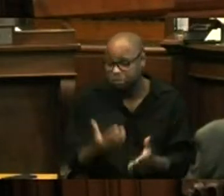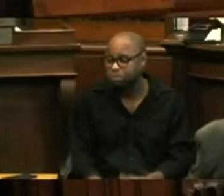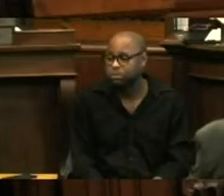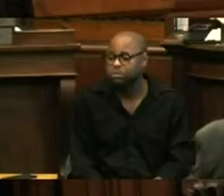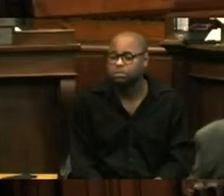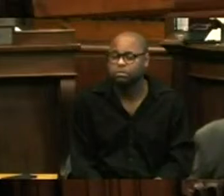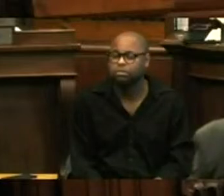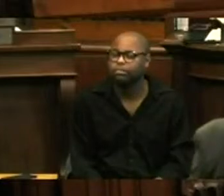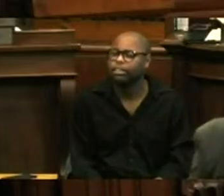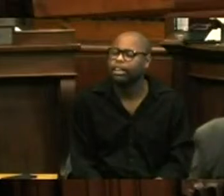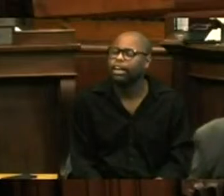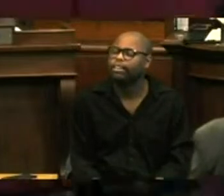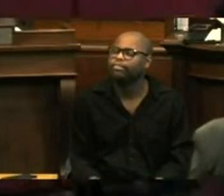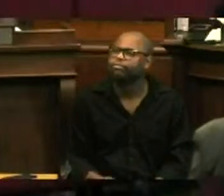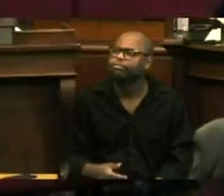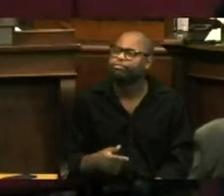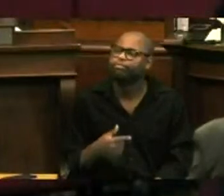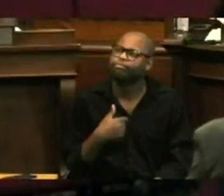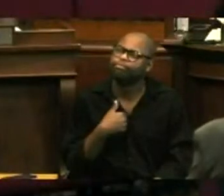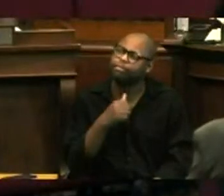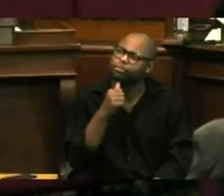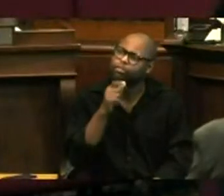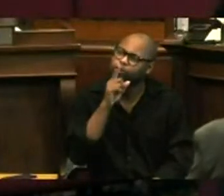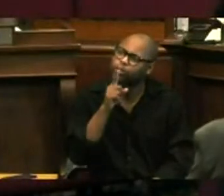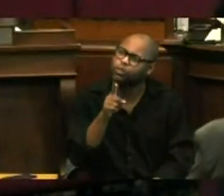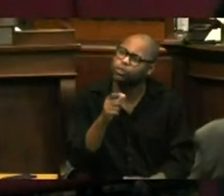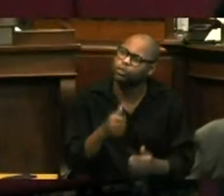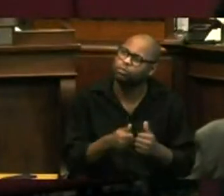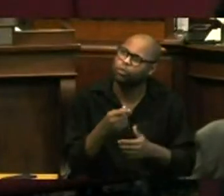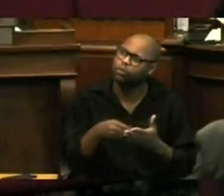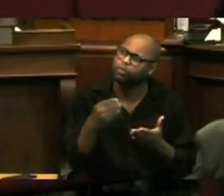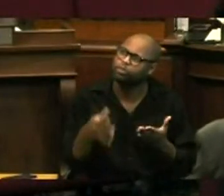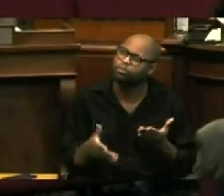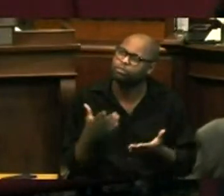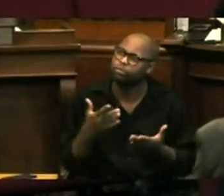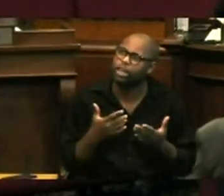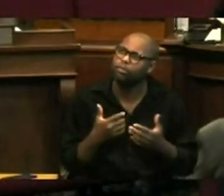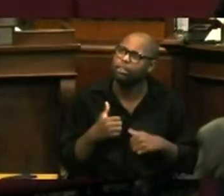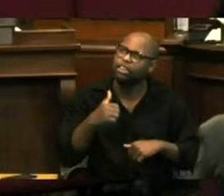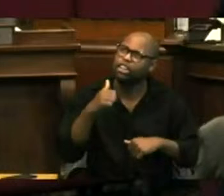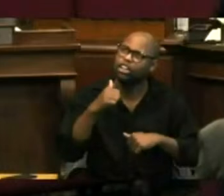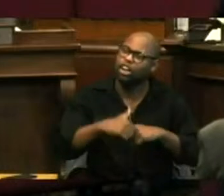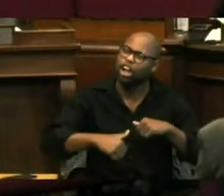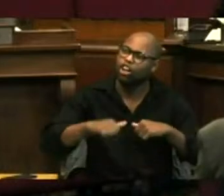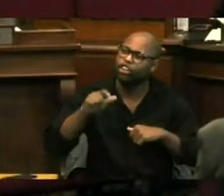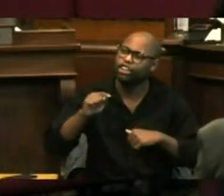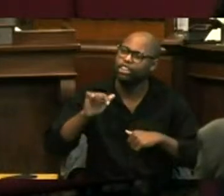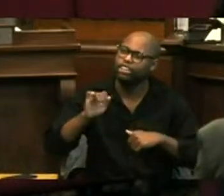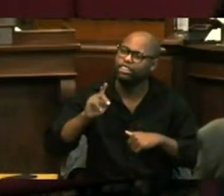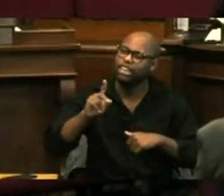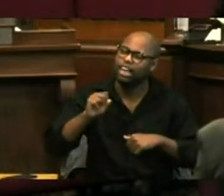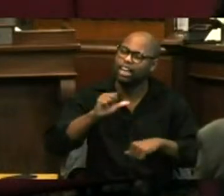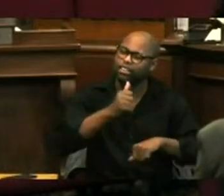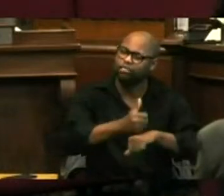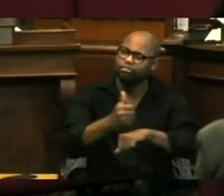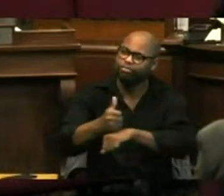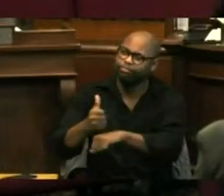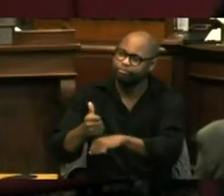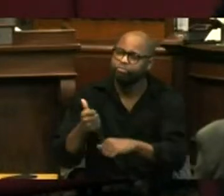start to get engineering sketches. I'm not really sure